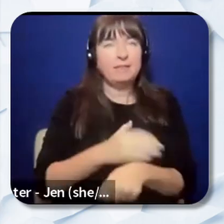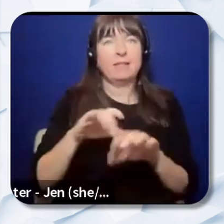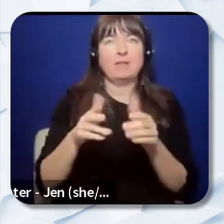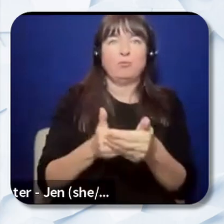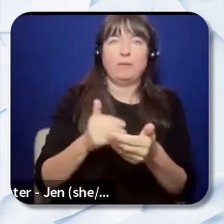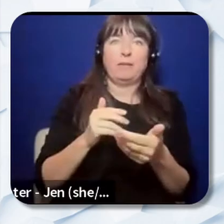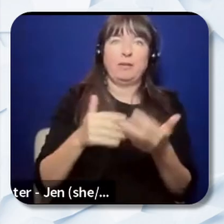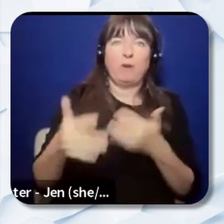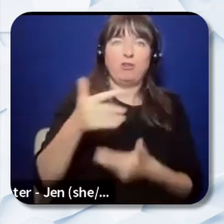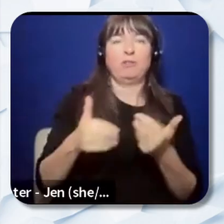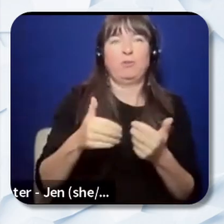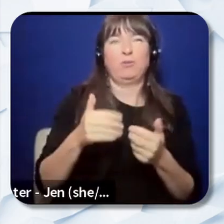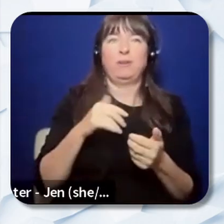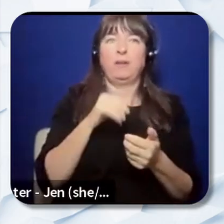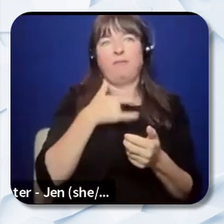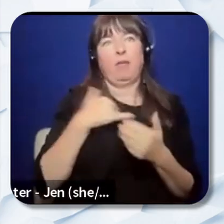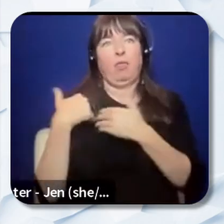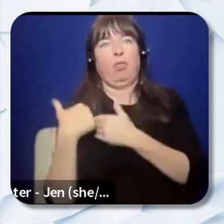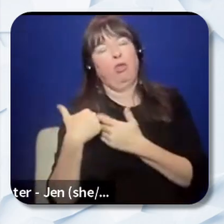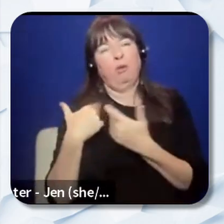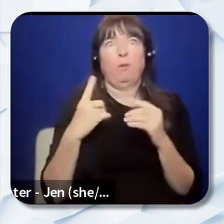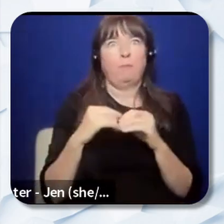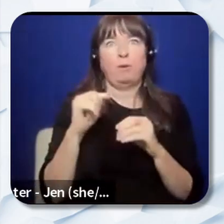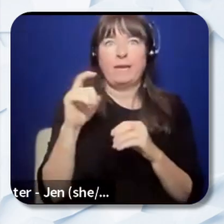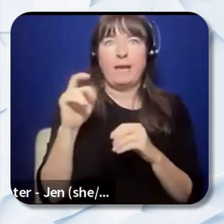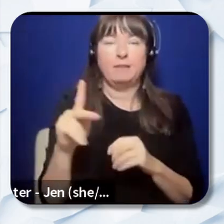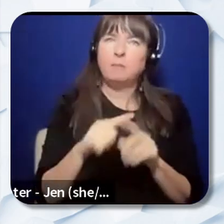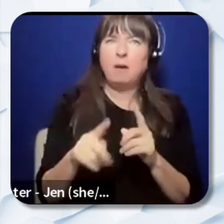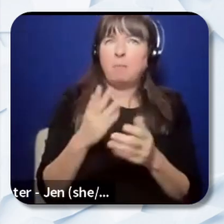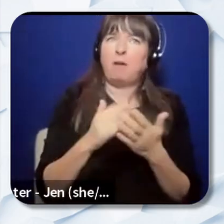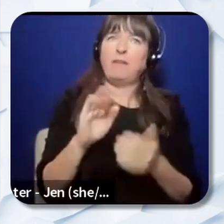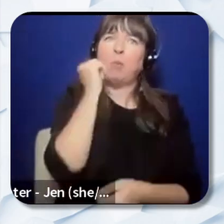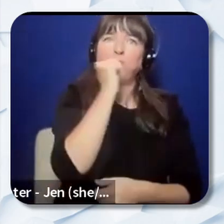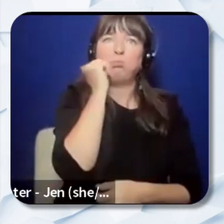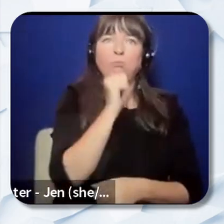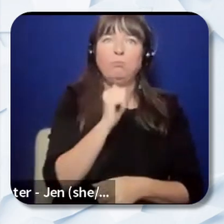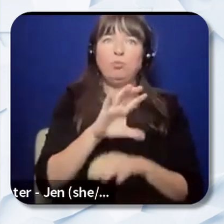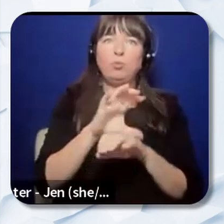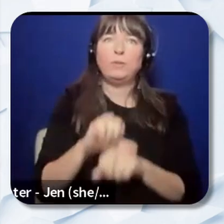additional task but rather an embedded part of their everyday routines? And then finally question